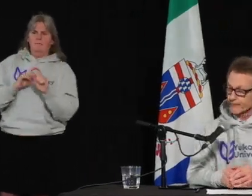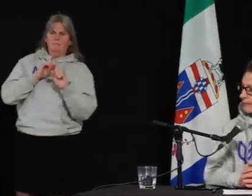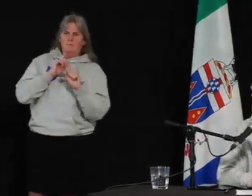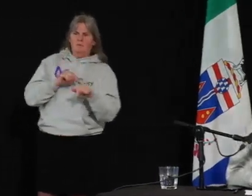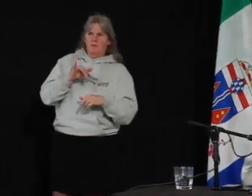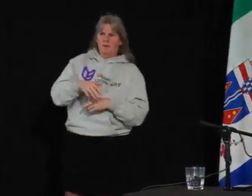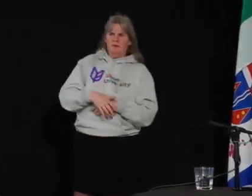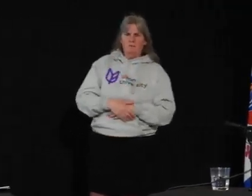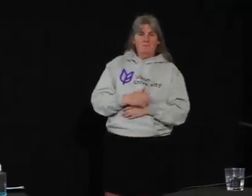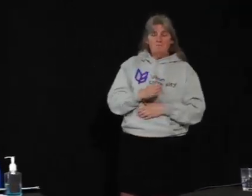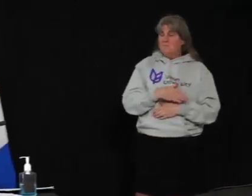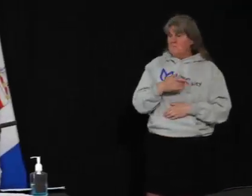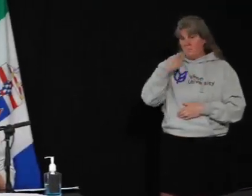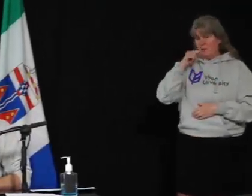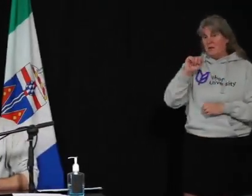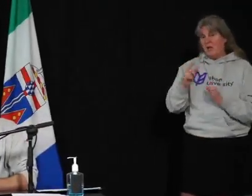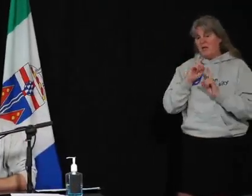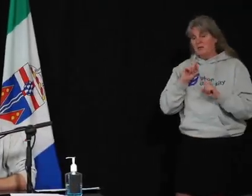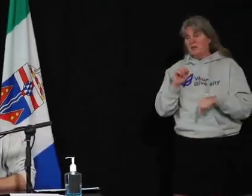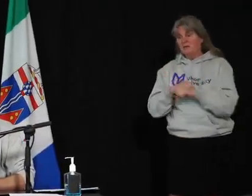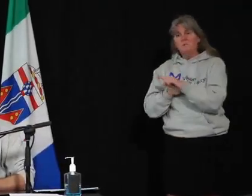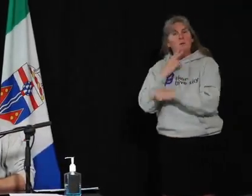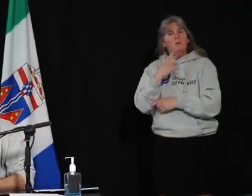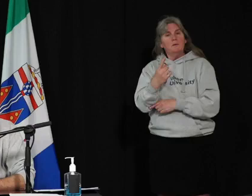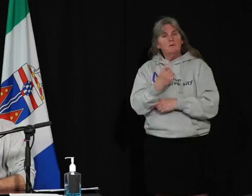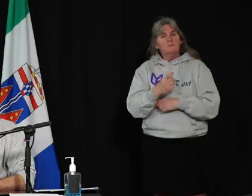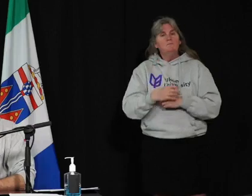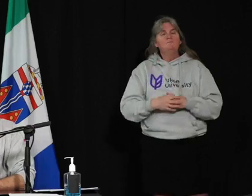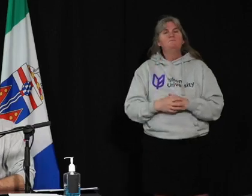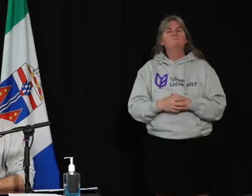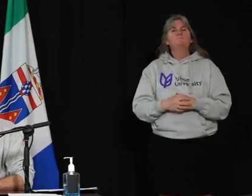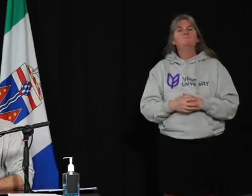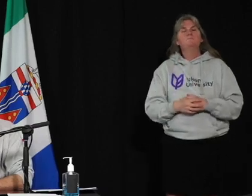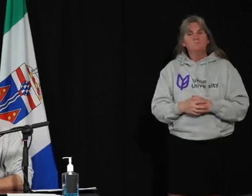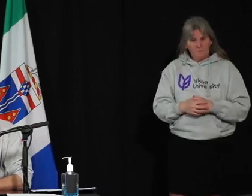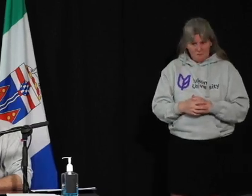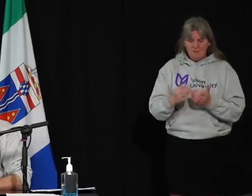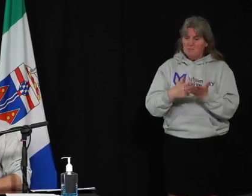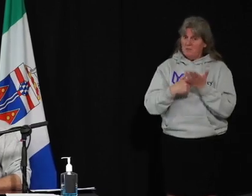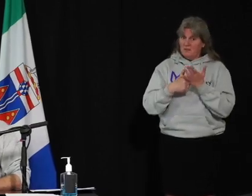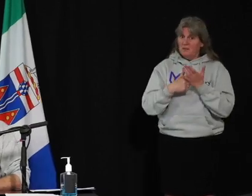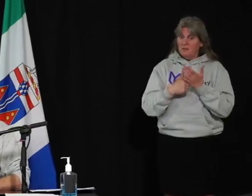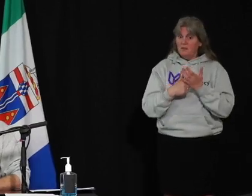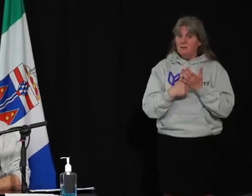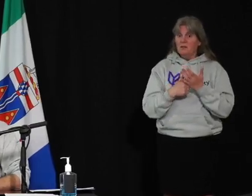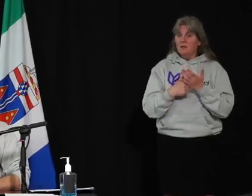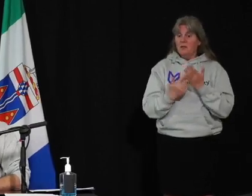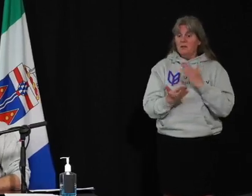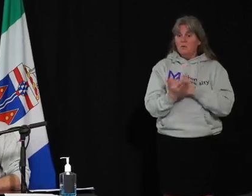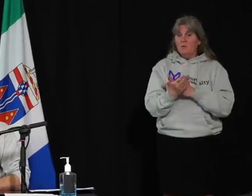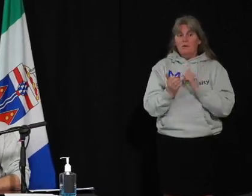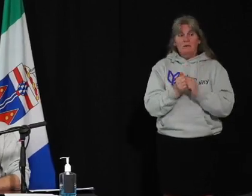enforcing them? I can start on that. Good question, Chris. I had this question --